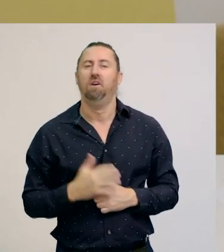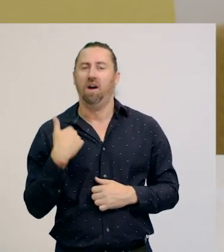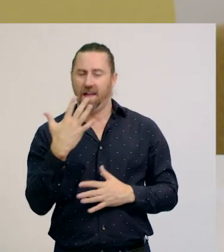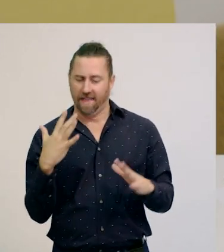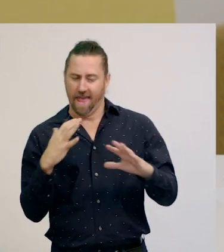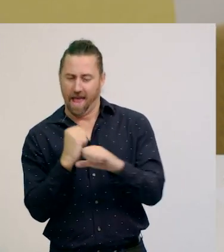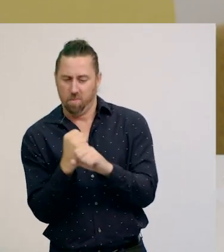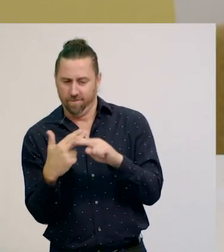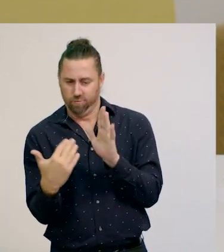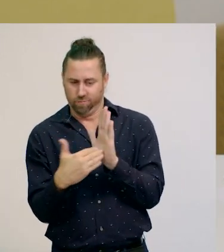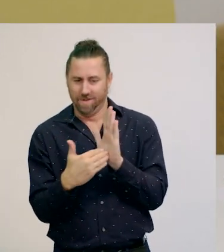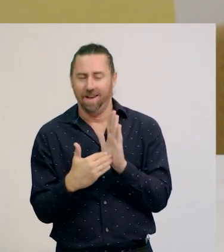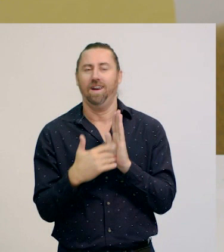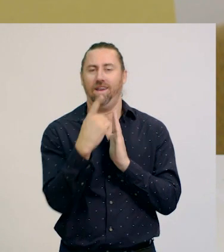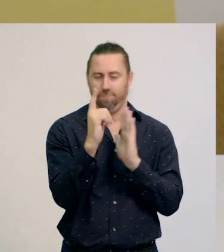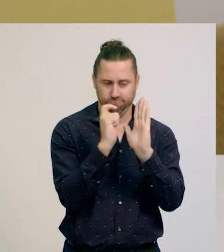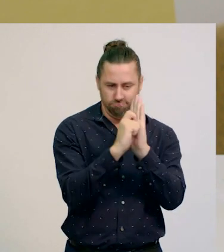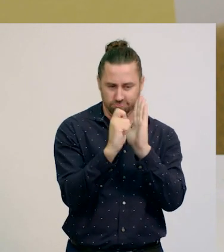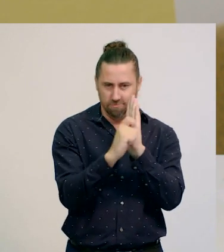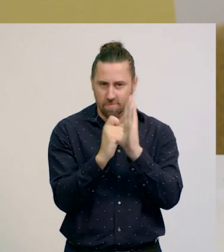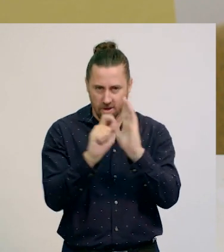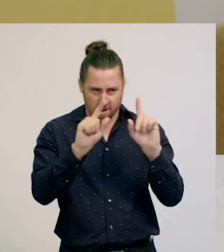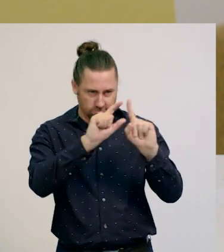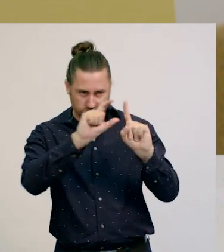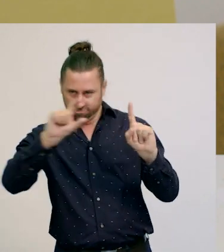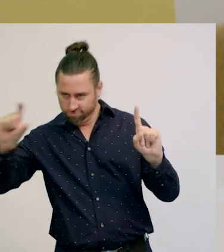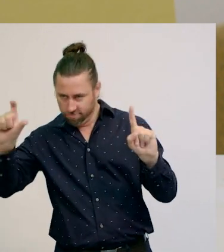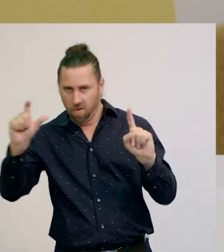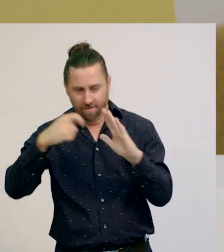we wrote and solved expressions using the order of operations.